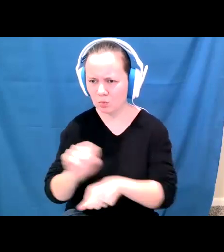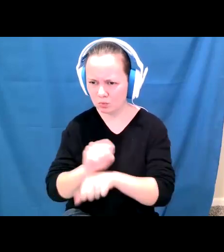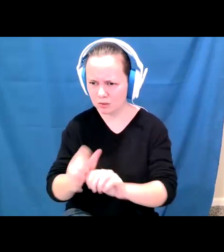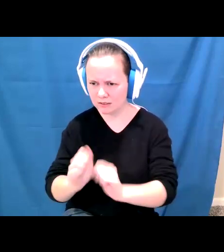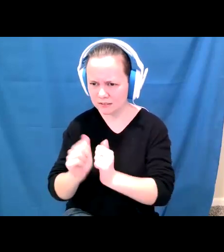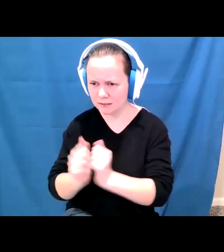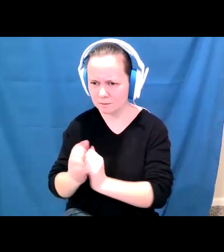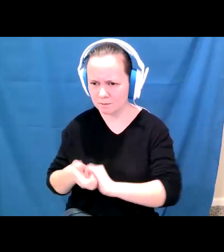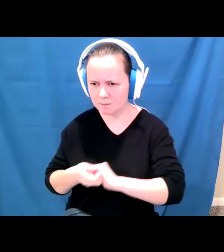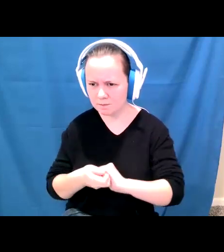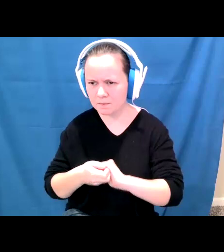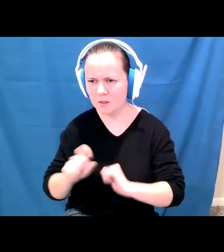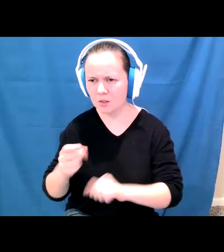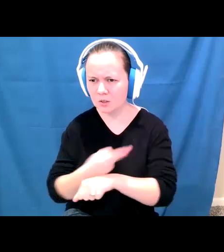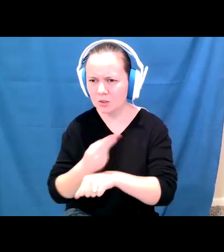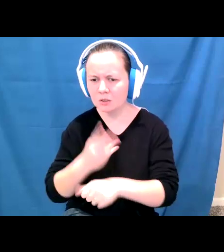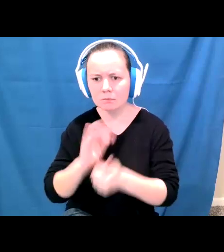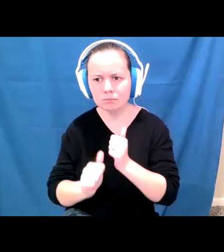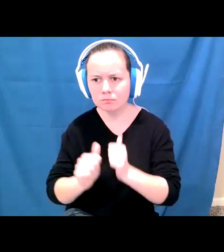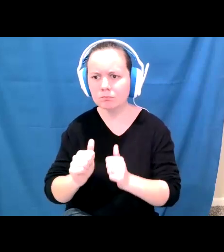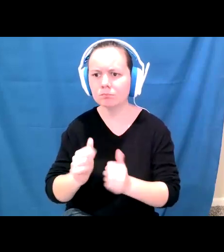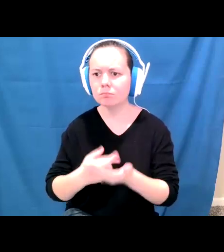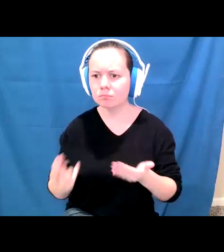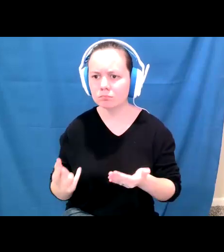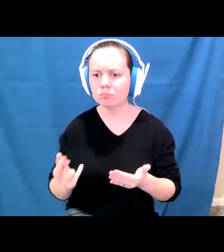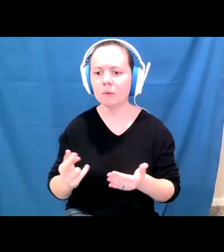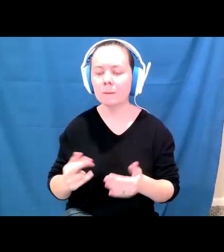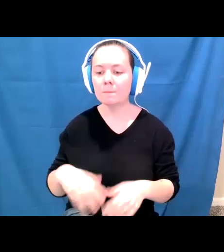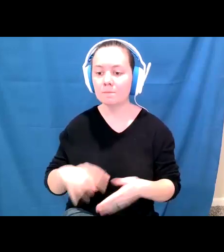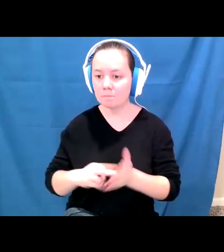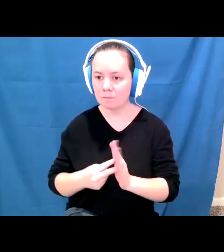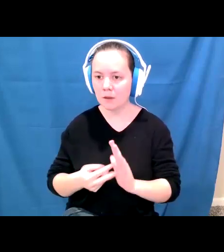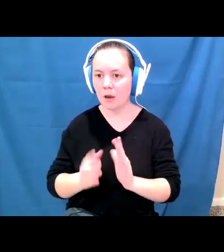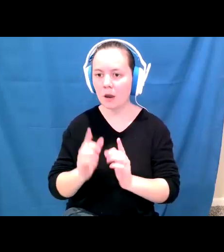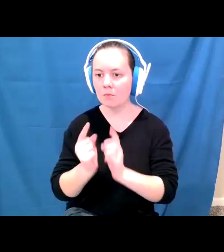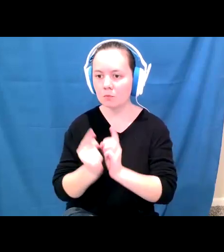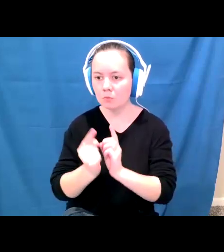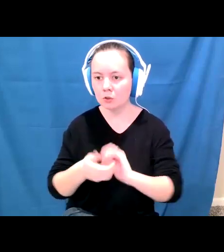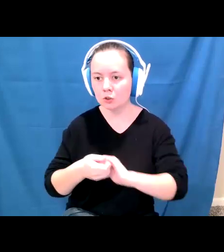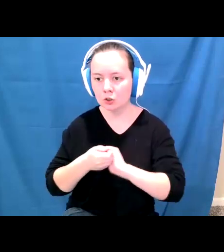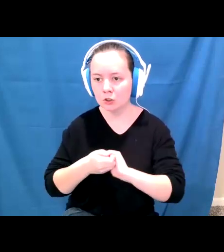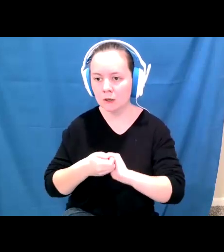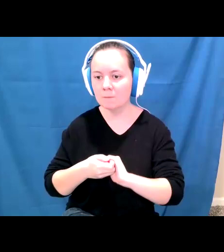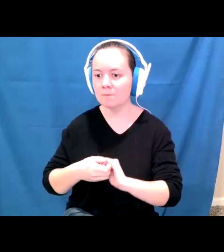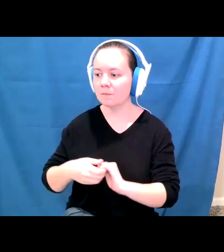And of course, this also means partnerships with direct care professionals, people receiving services, and advocates.